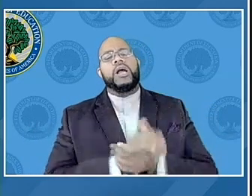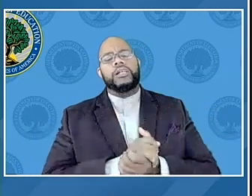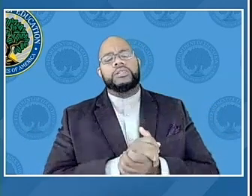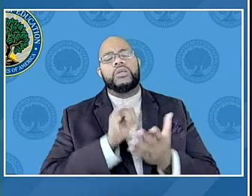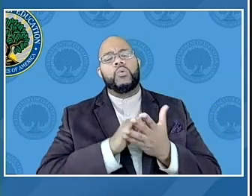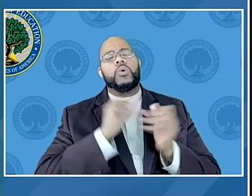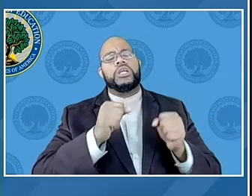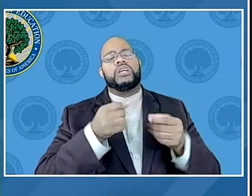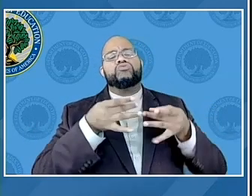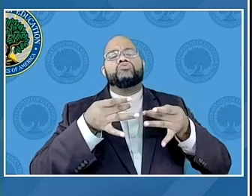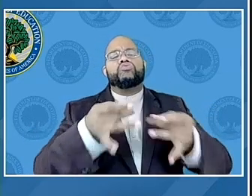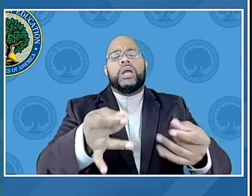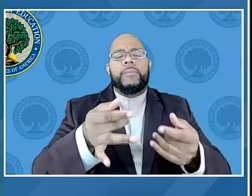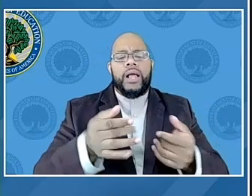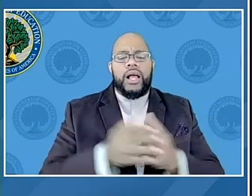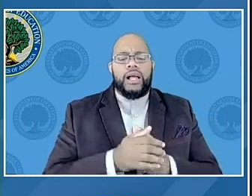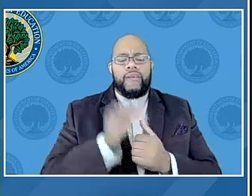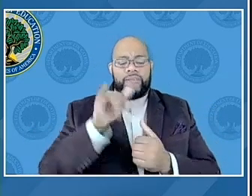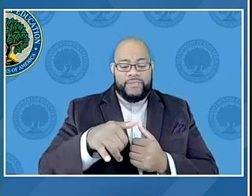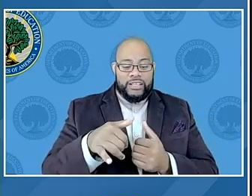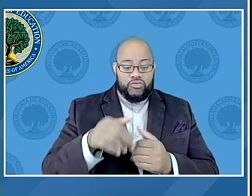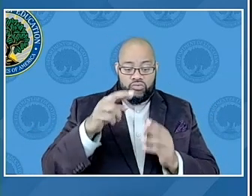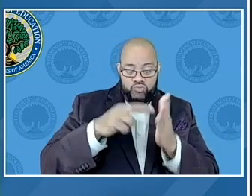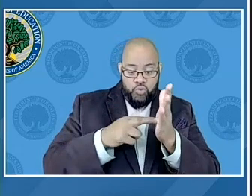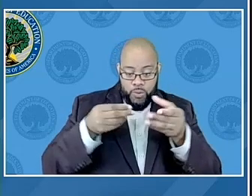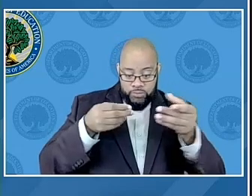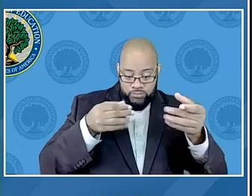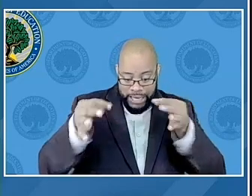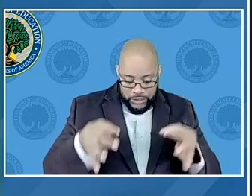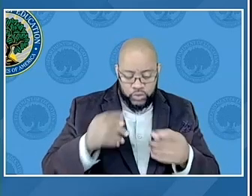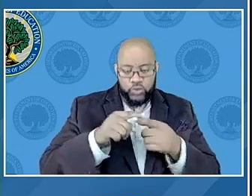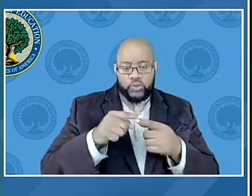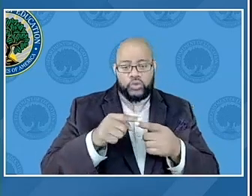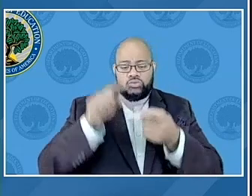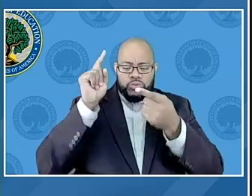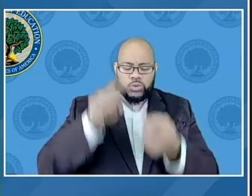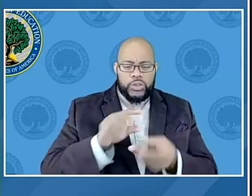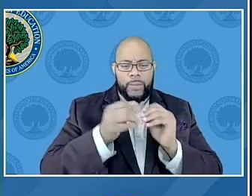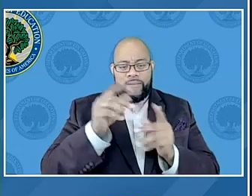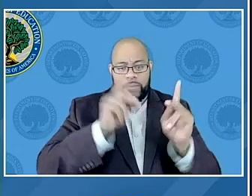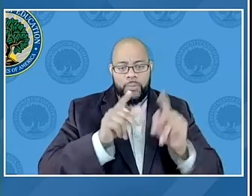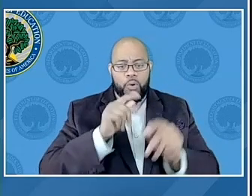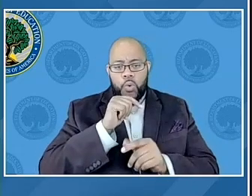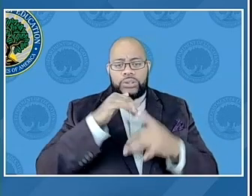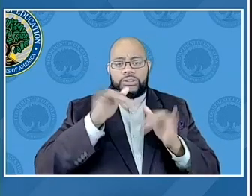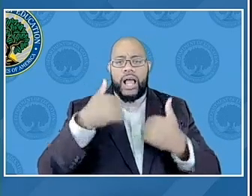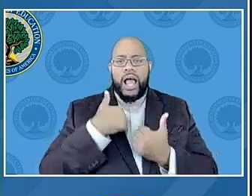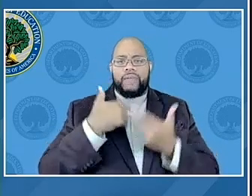relief in this rulemaking to reduce the number of people who still have outstanding debt, to reduce the